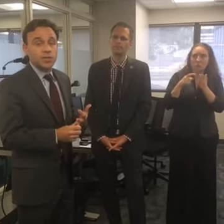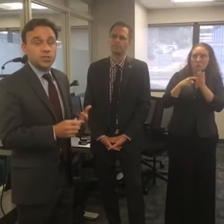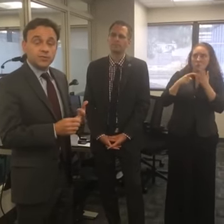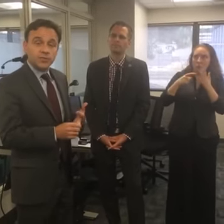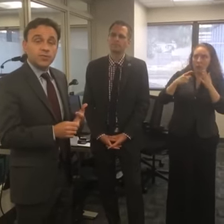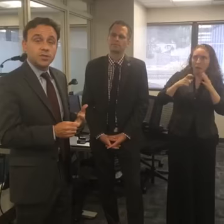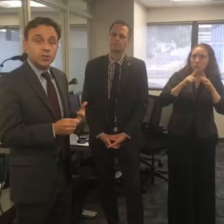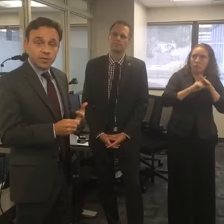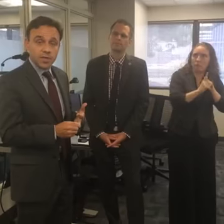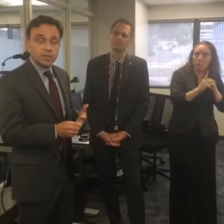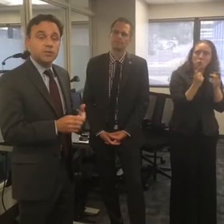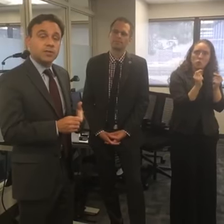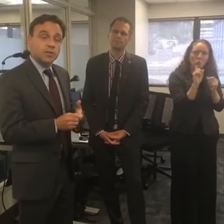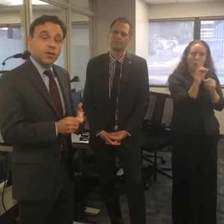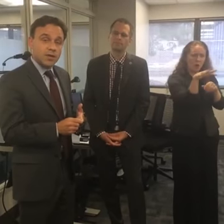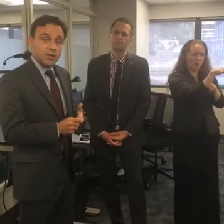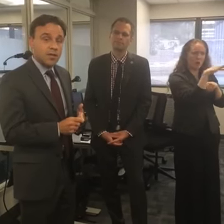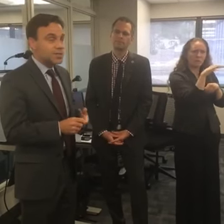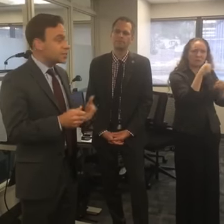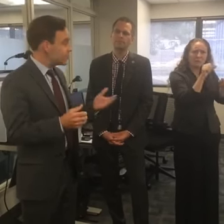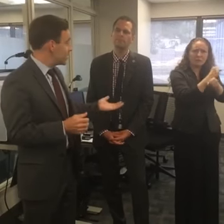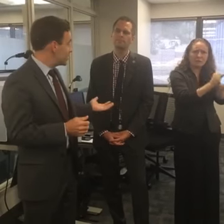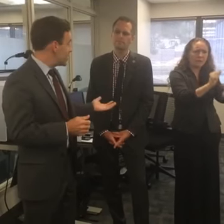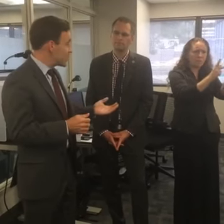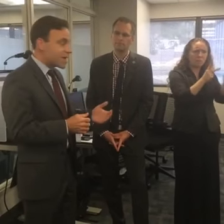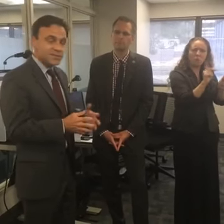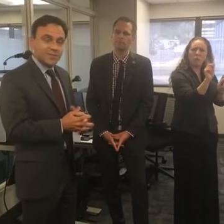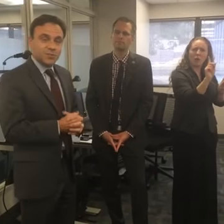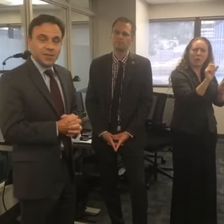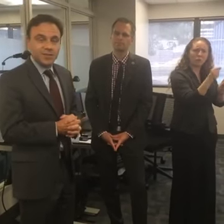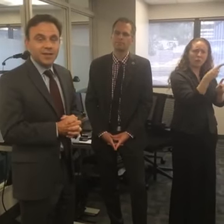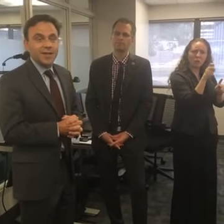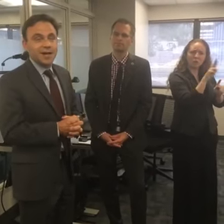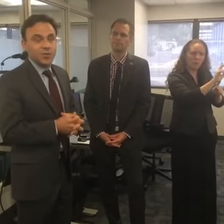shelters in your location or in your area, shelters that accept pets, as well, uh you